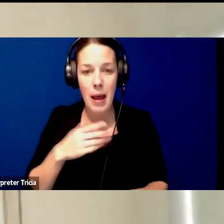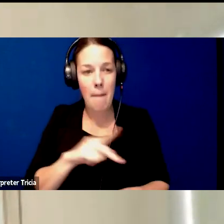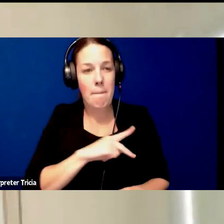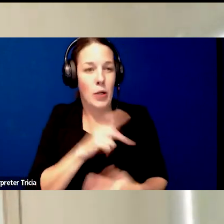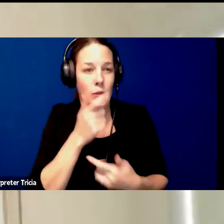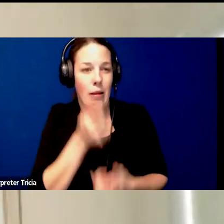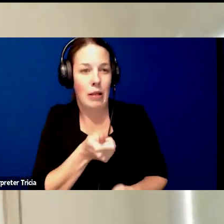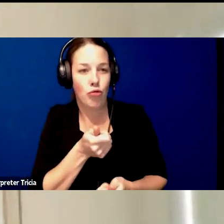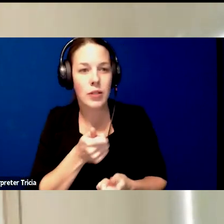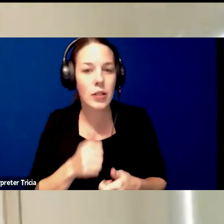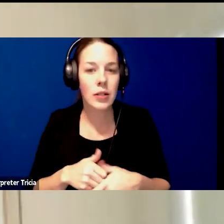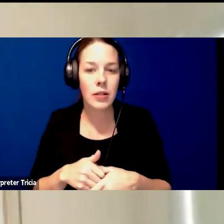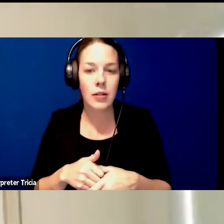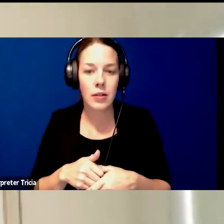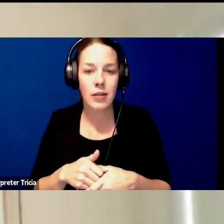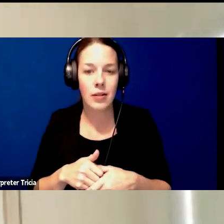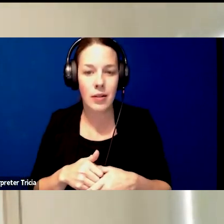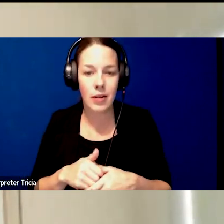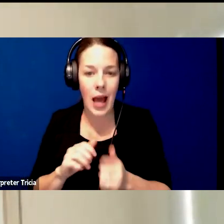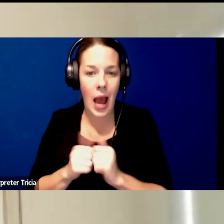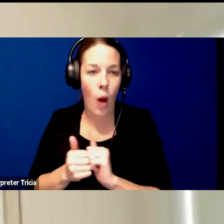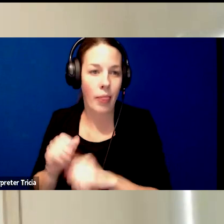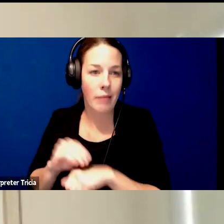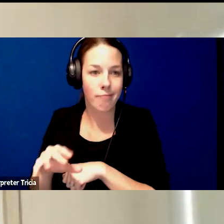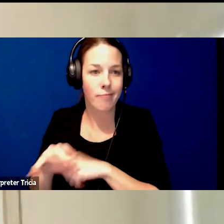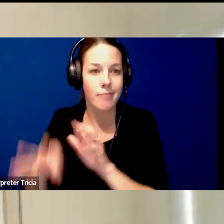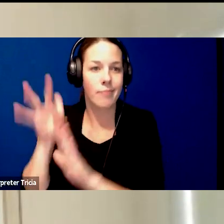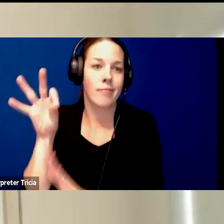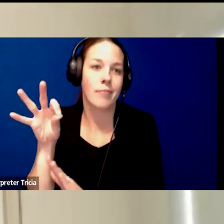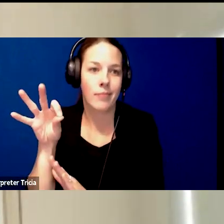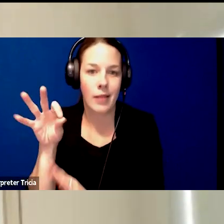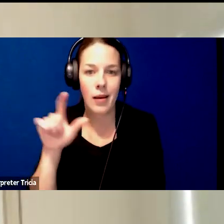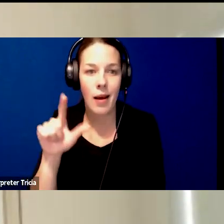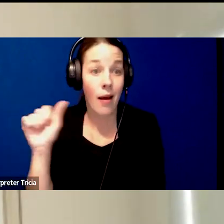and how that came to play and, discovering the LAA wayfinder.